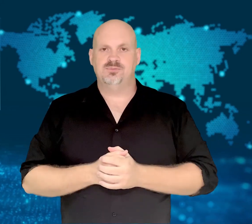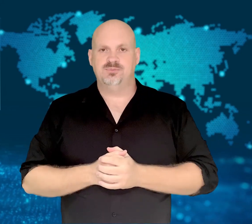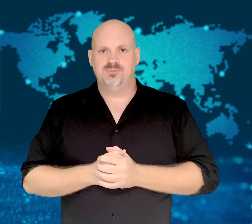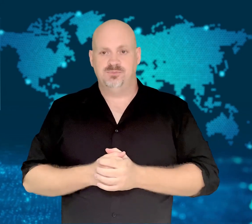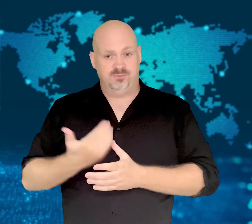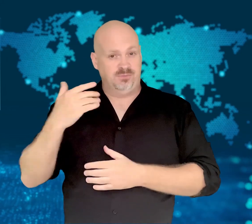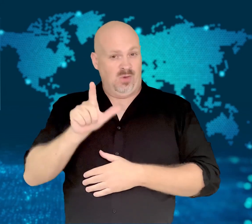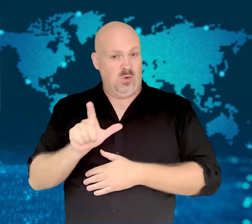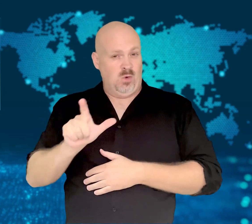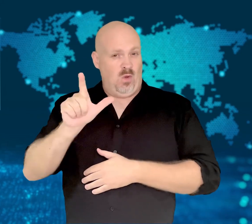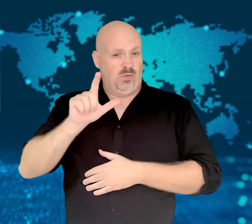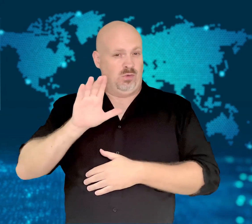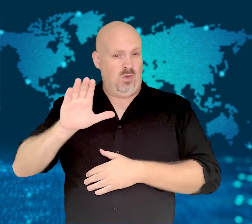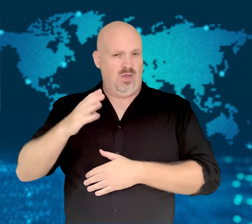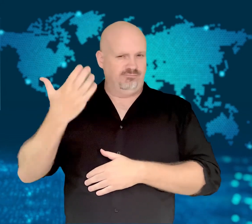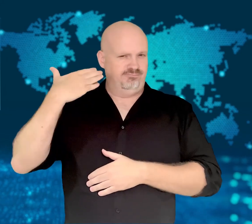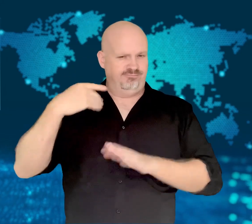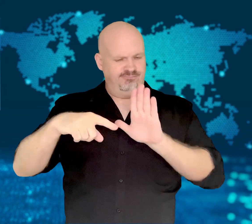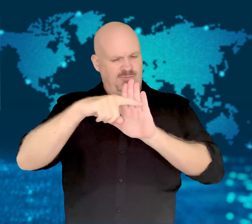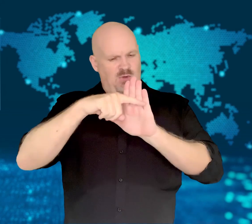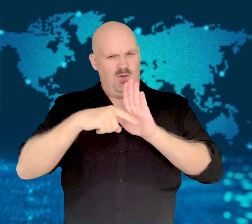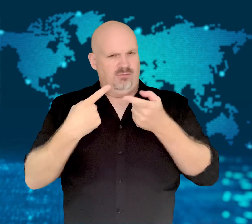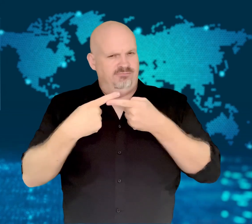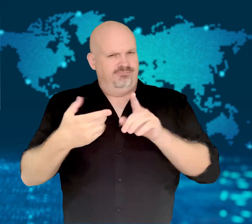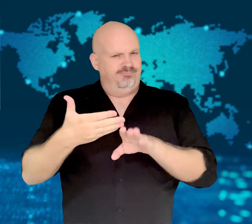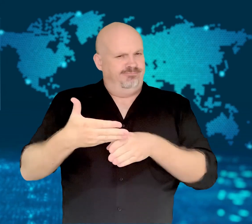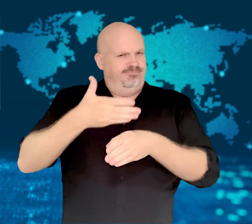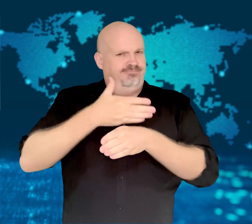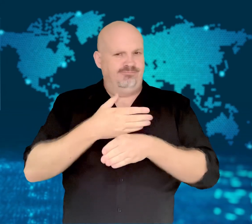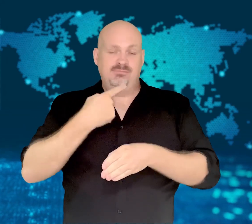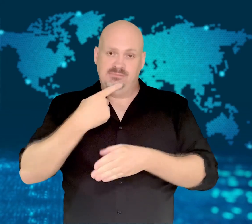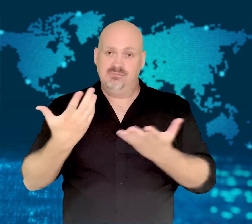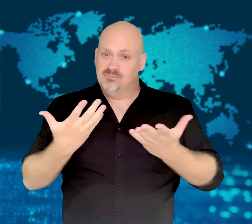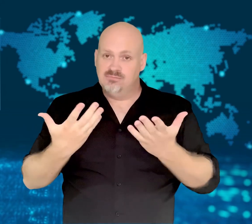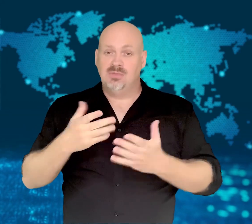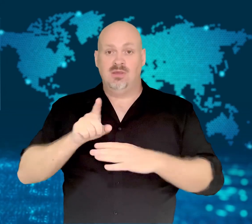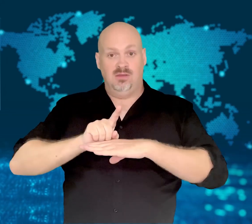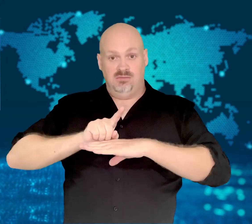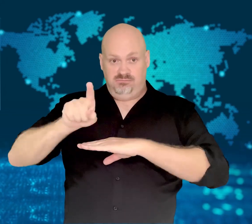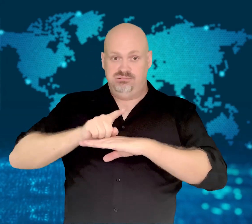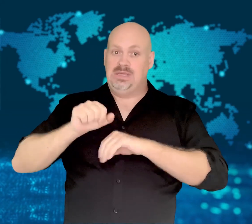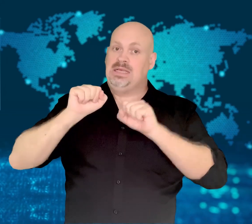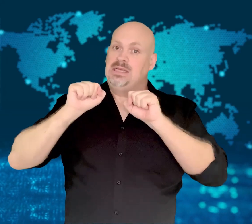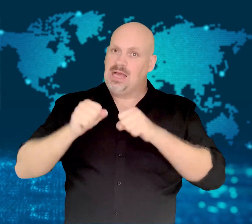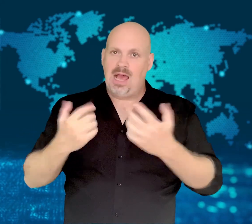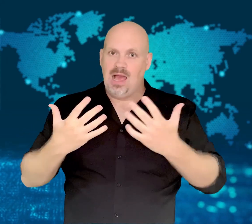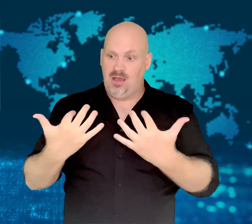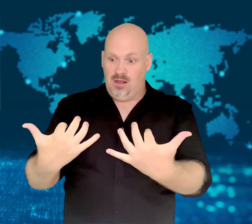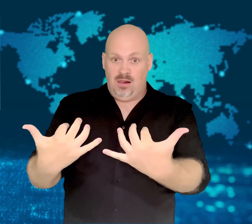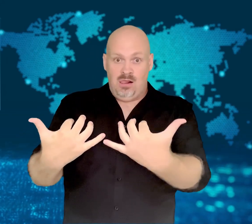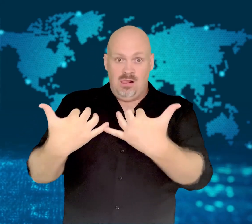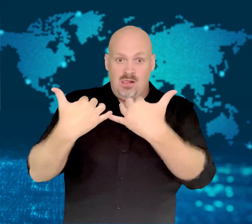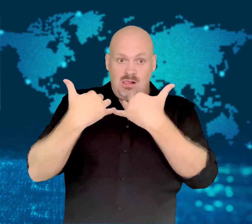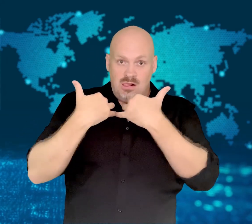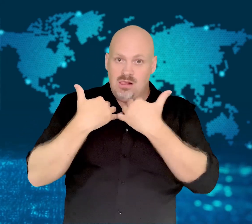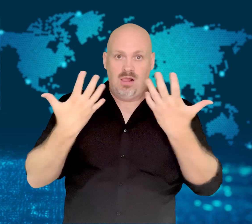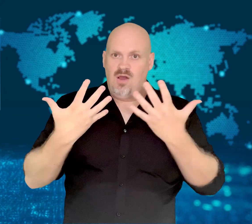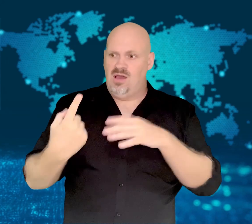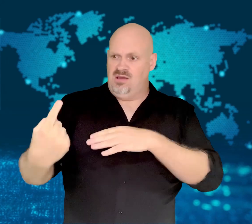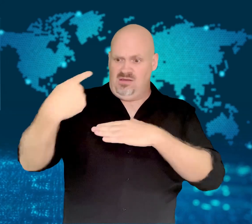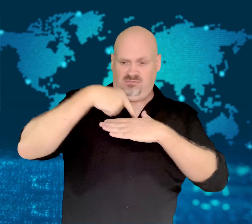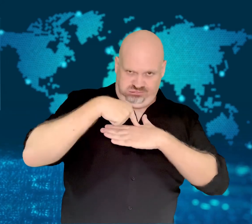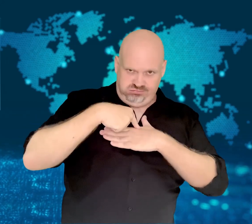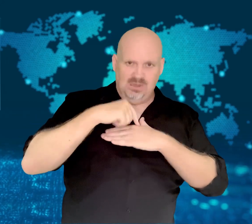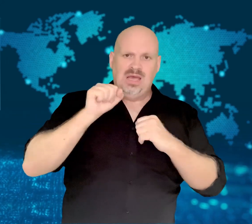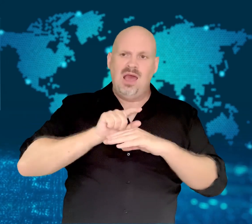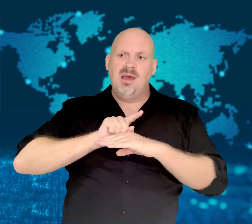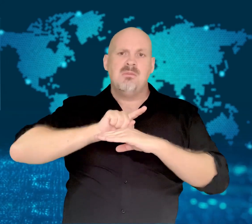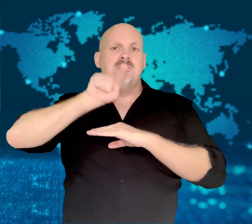North Korea's old nuclear law stipulated that nuclear arms could be used